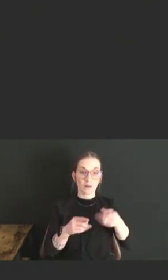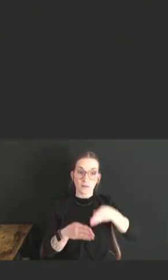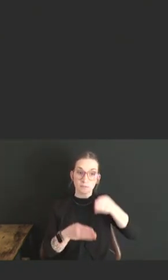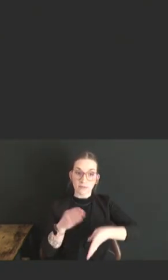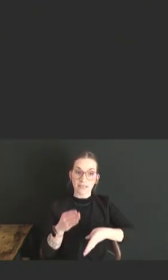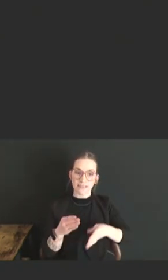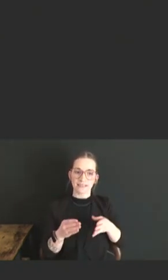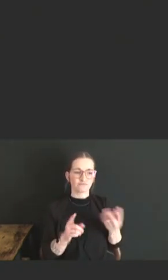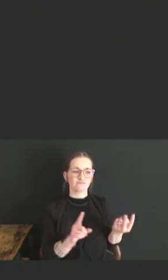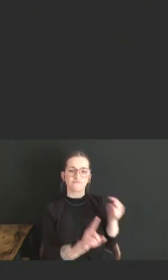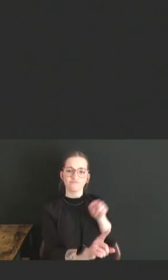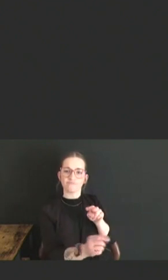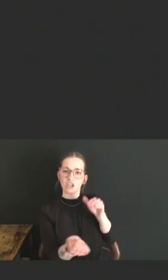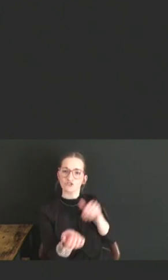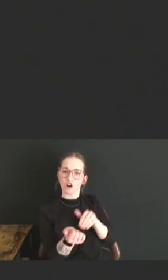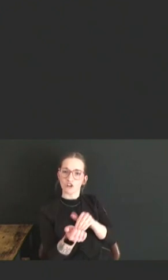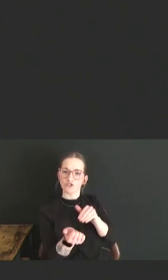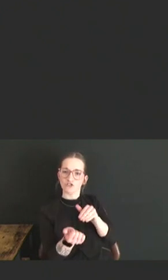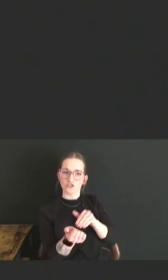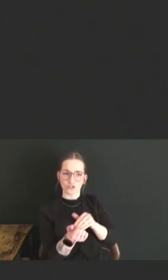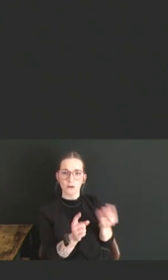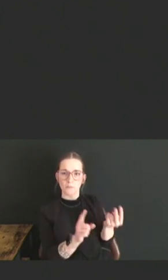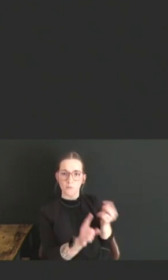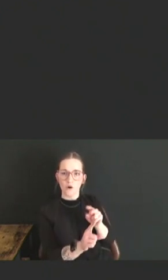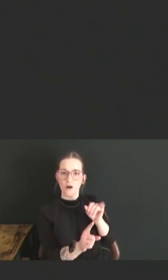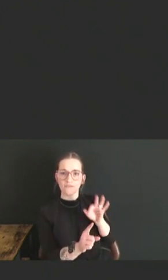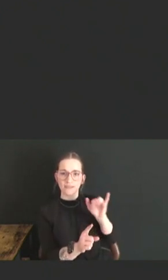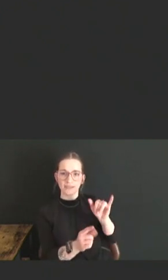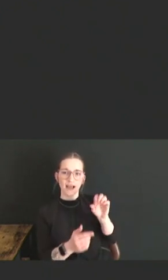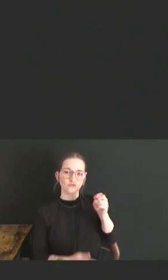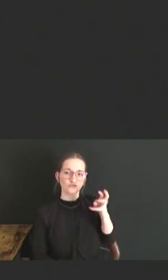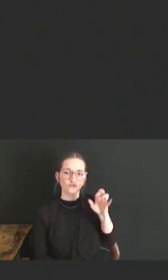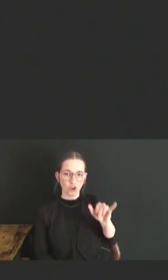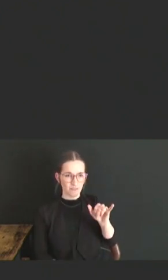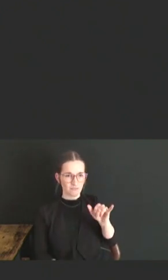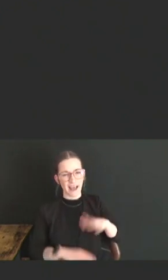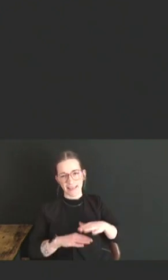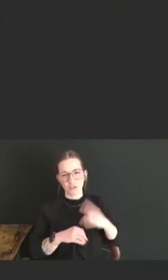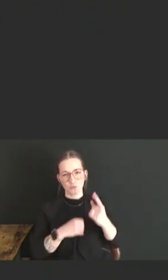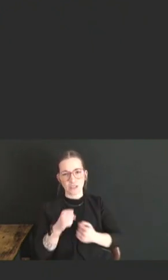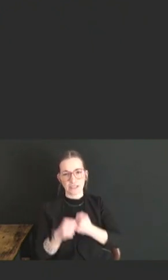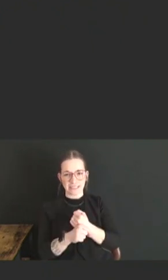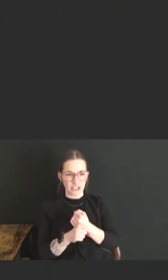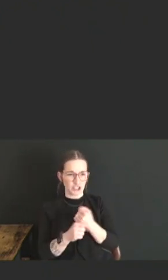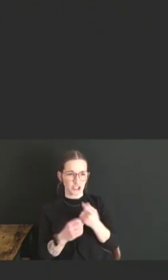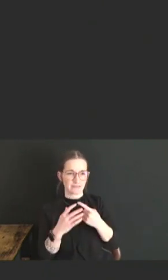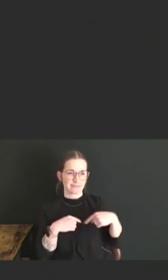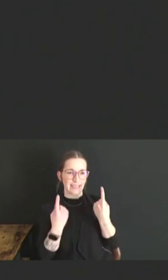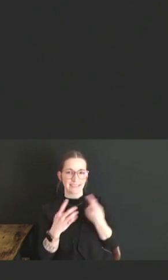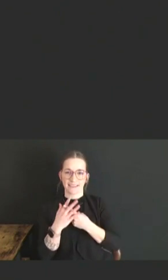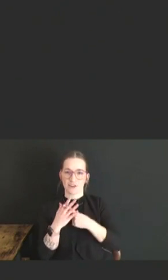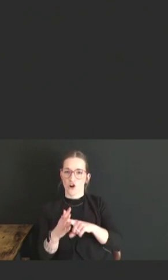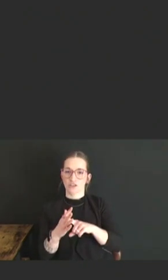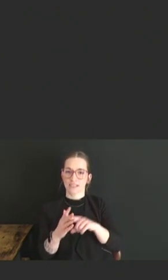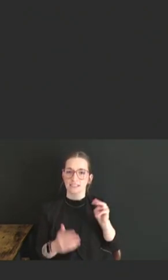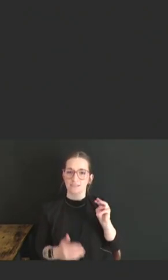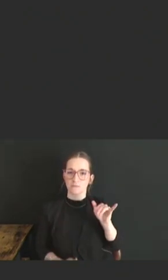provider surveys at least one year since the onset of myocarditis. Next slide, please.